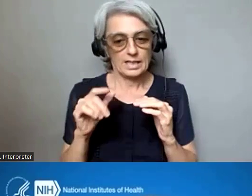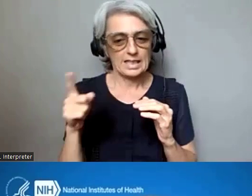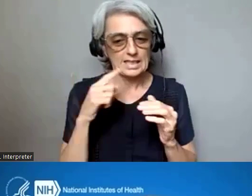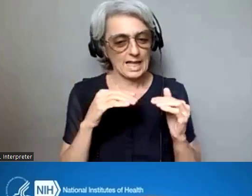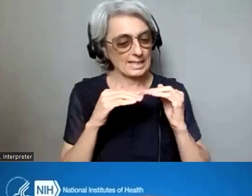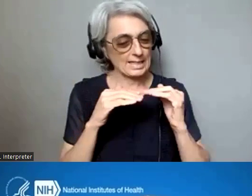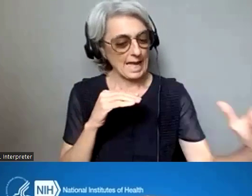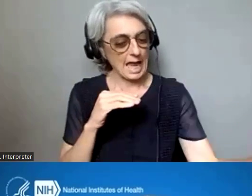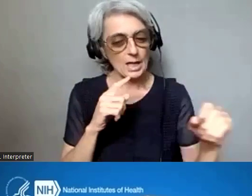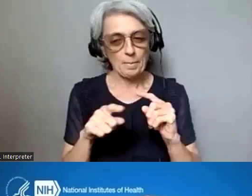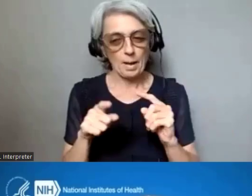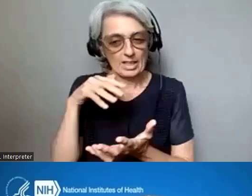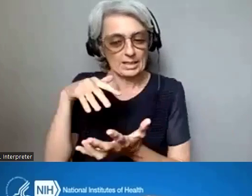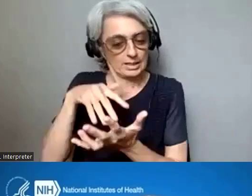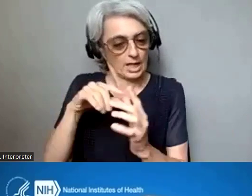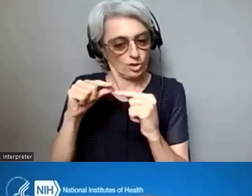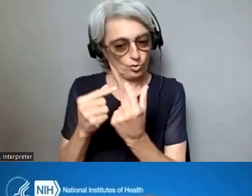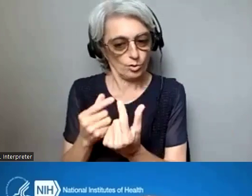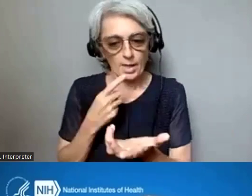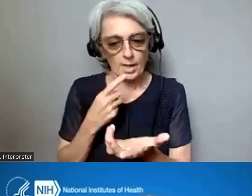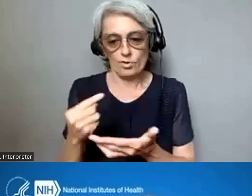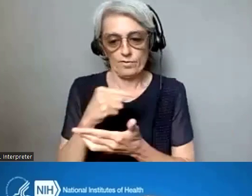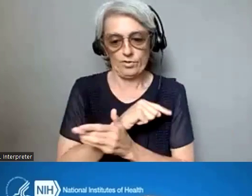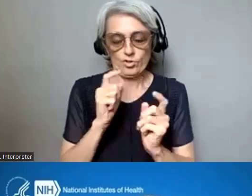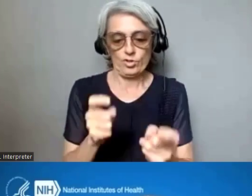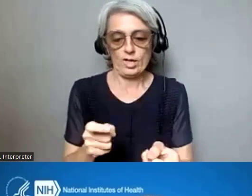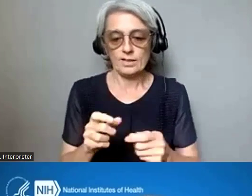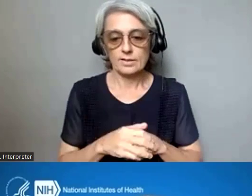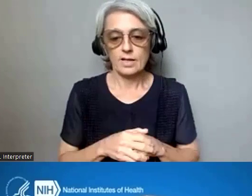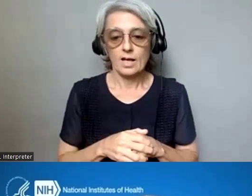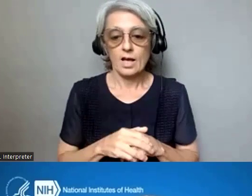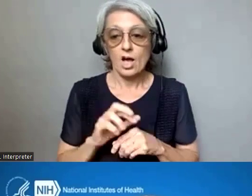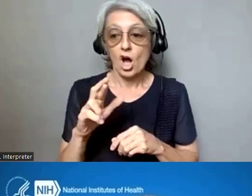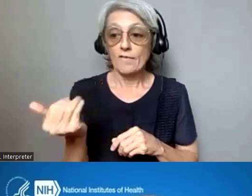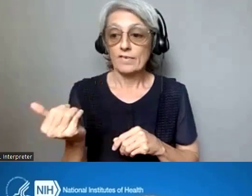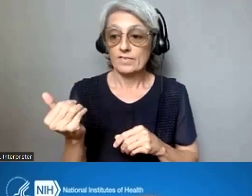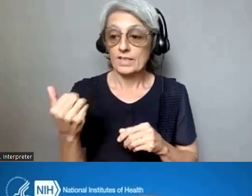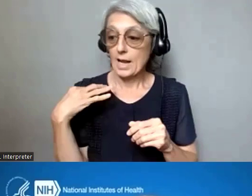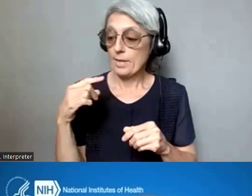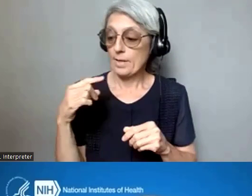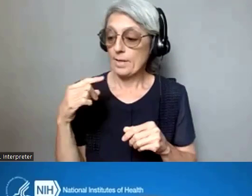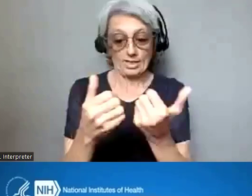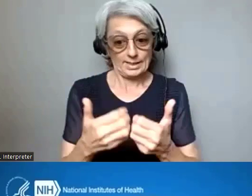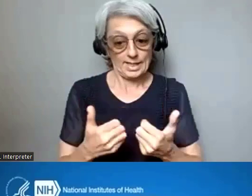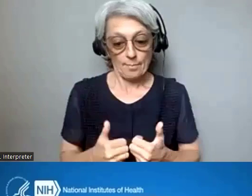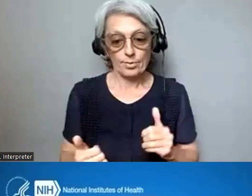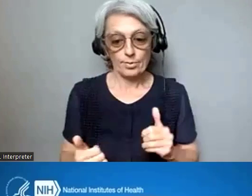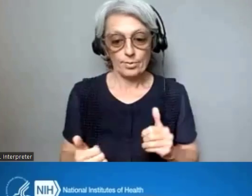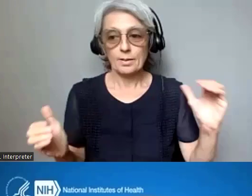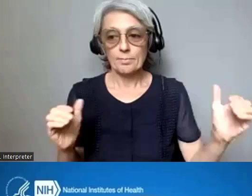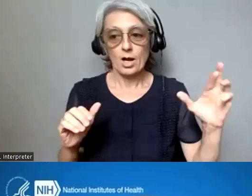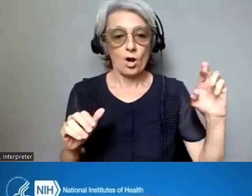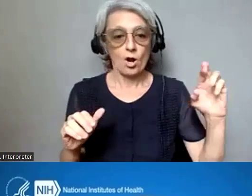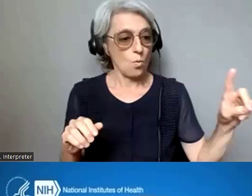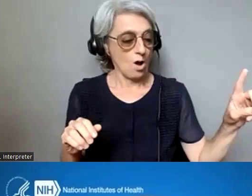Will R15 applications be treated separately in comparison to R01 by the reviewers?"